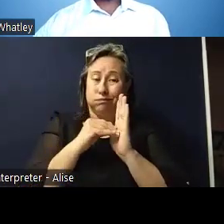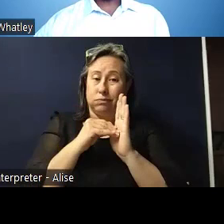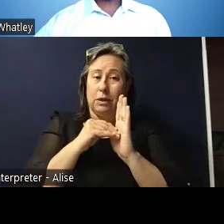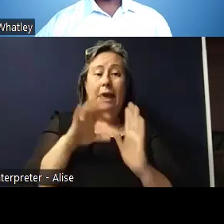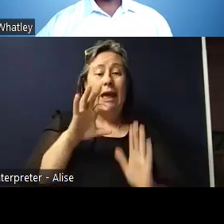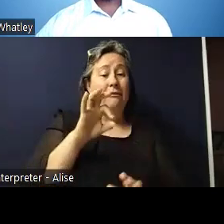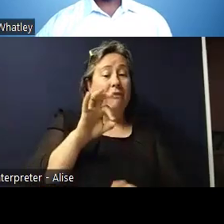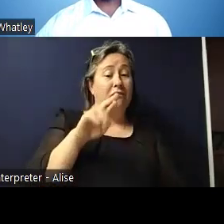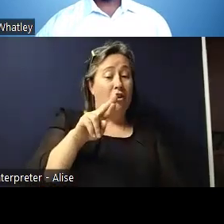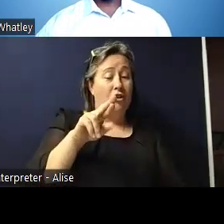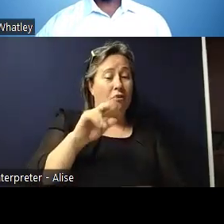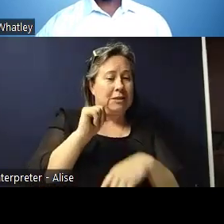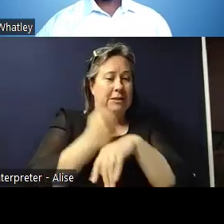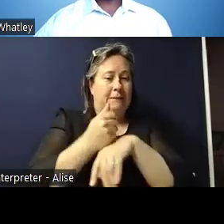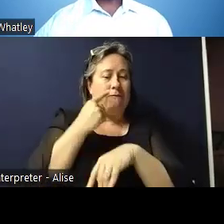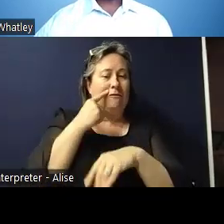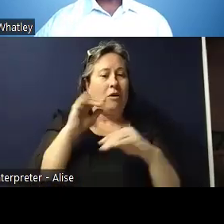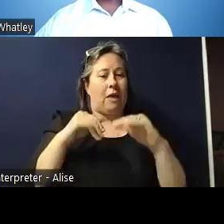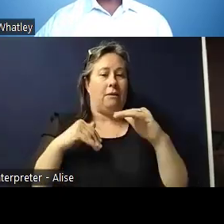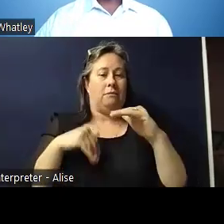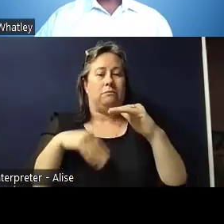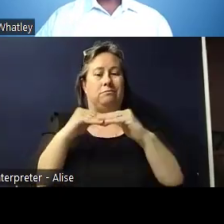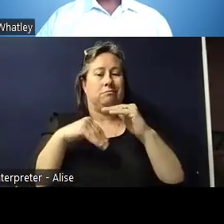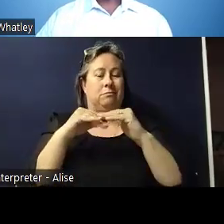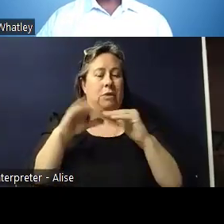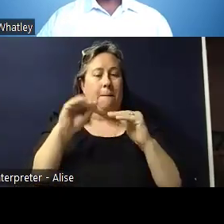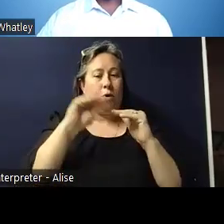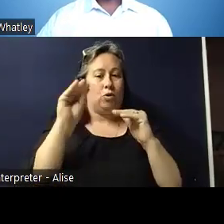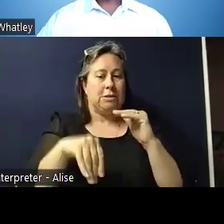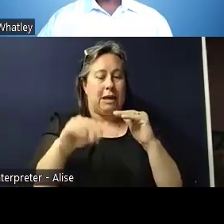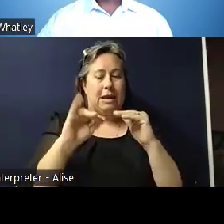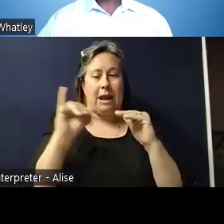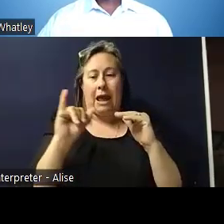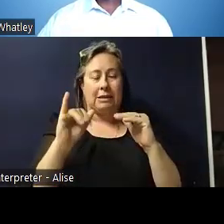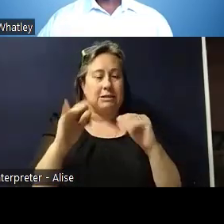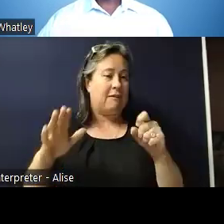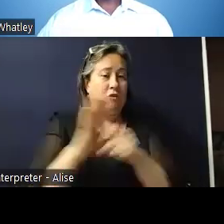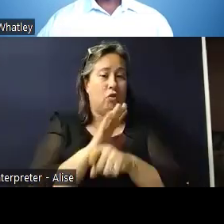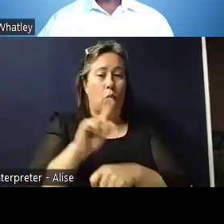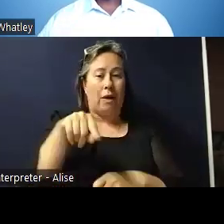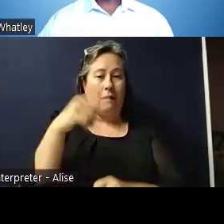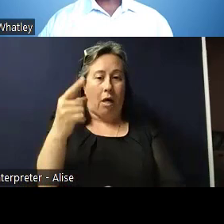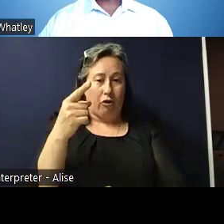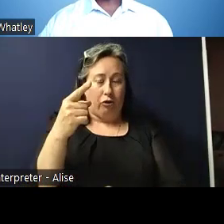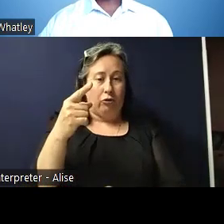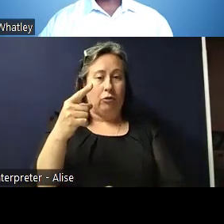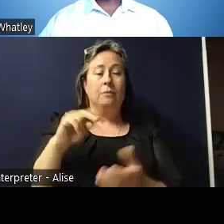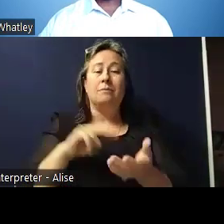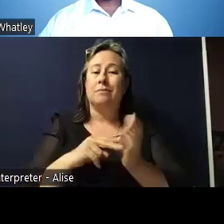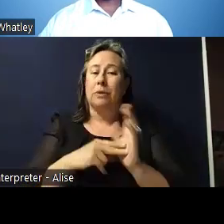is set up for that percentage to be entered as a whole dollar, and so you would just simply enter eight